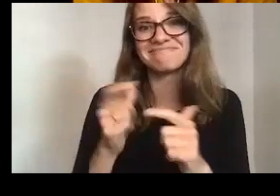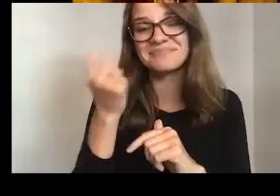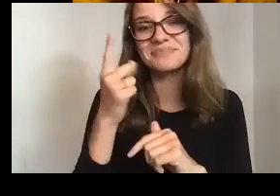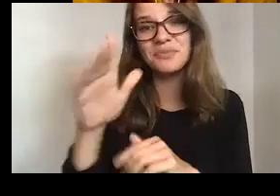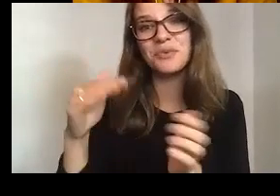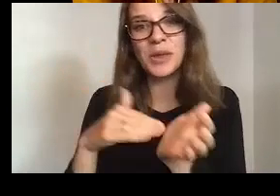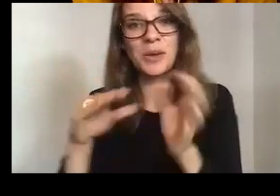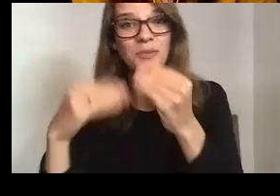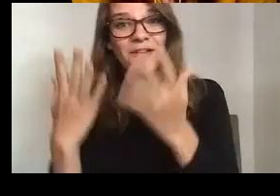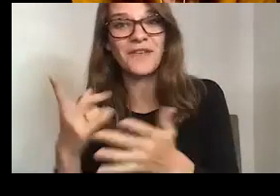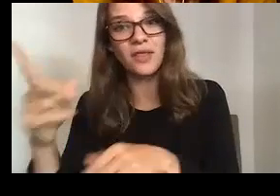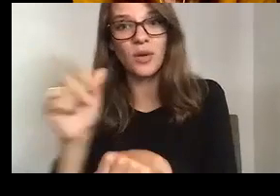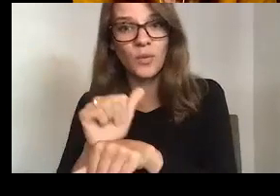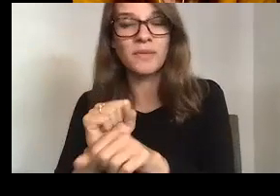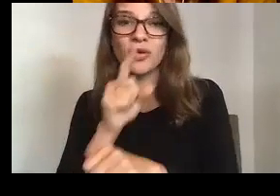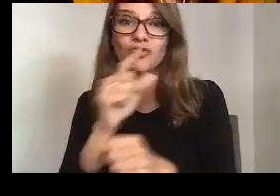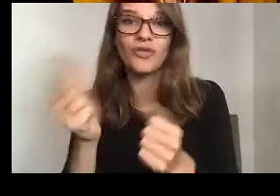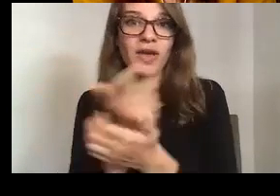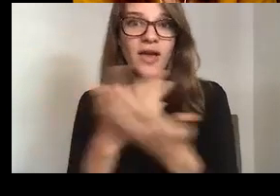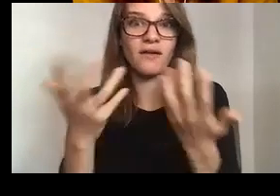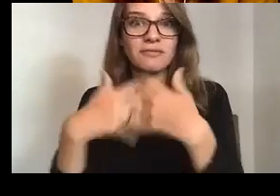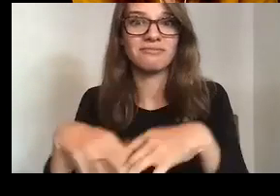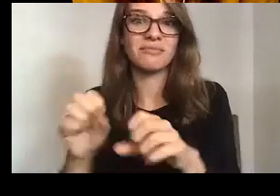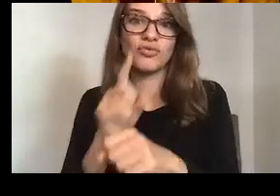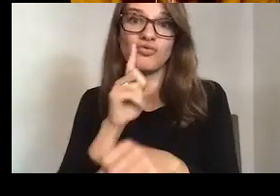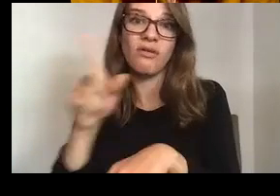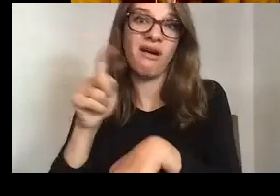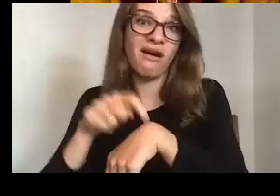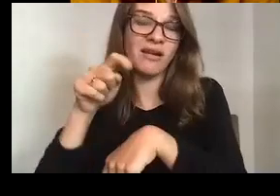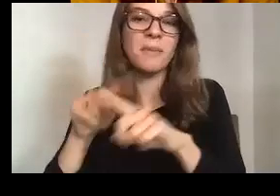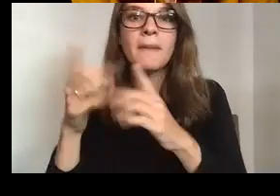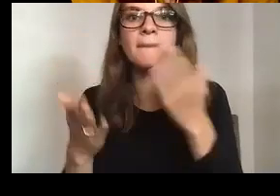working to make every effort to be on time but could be wrapped up with another family